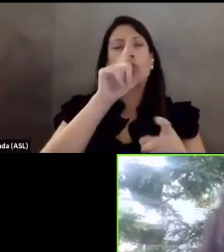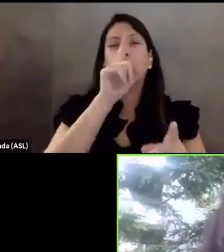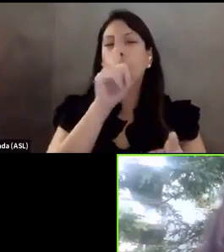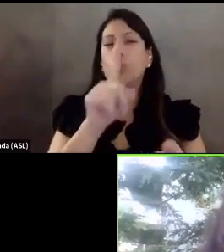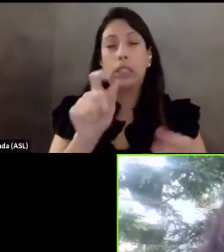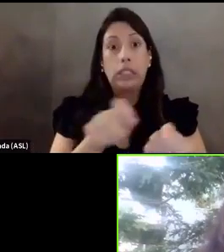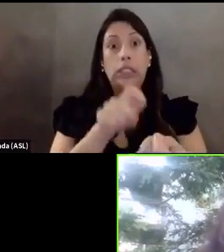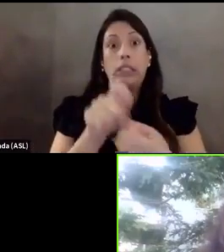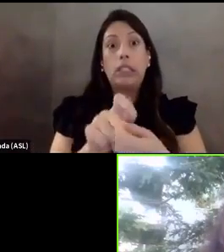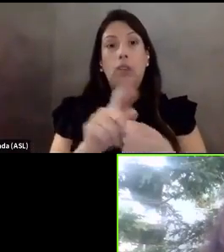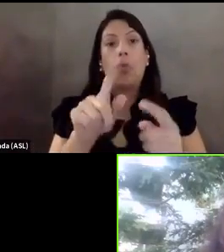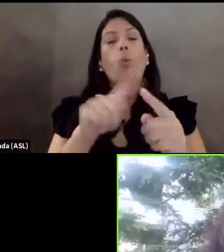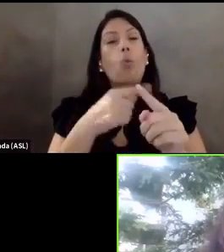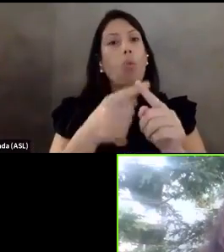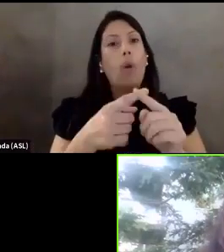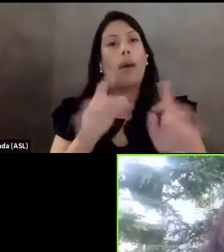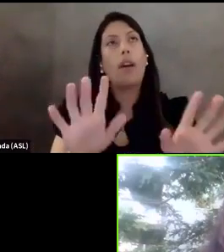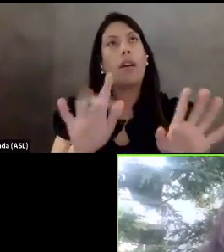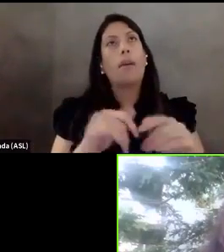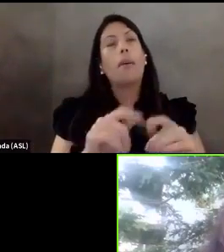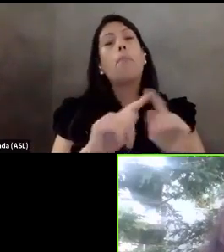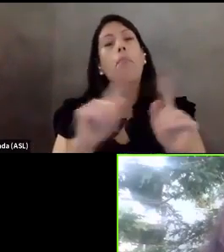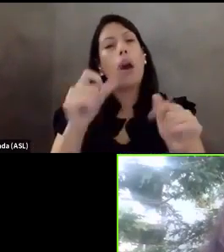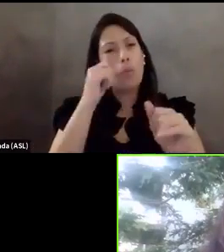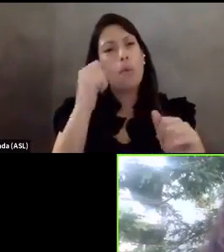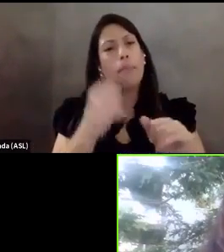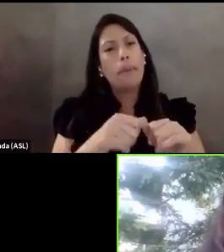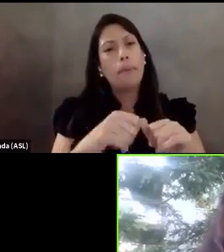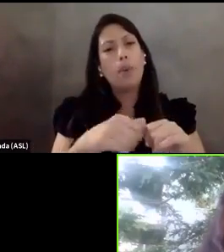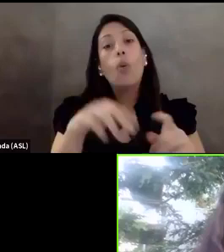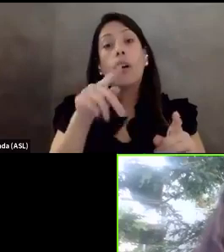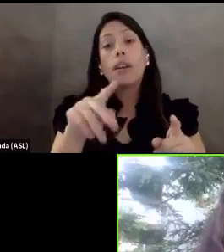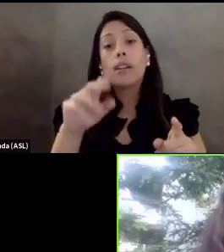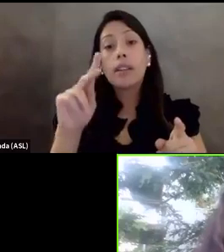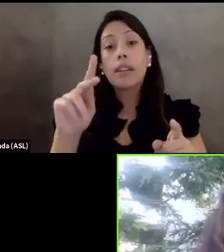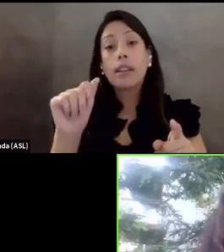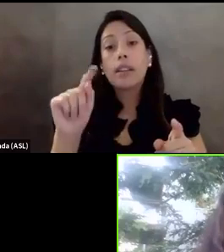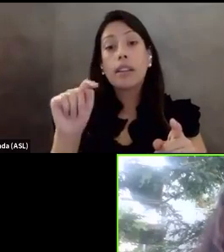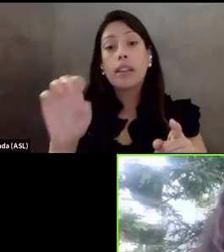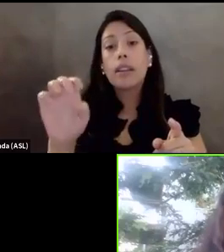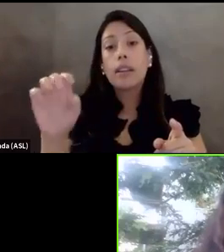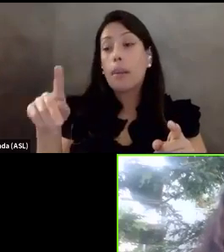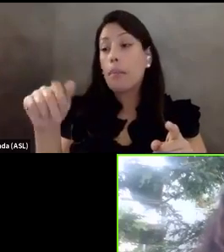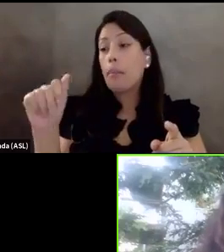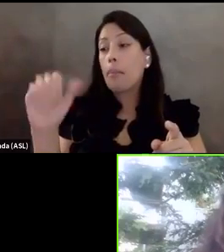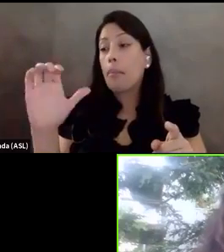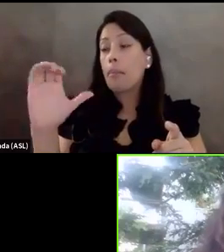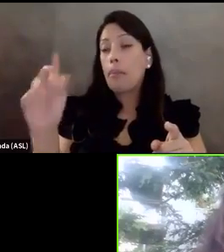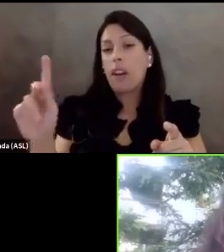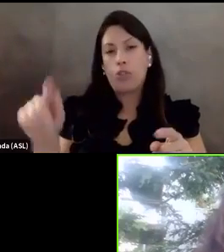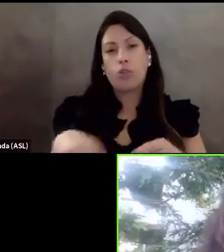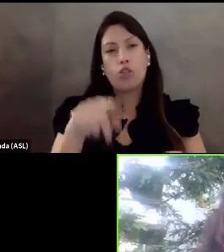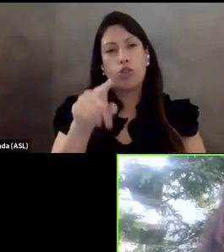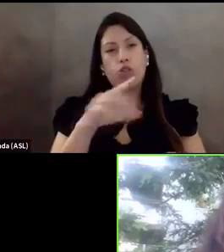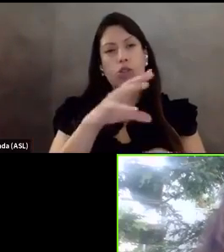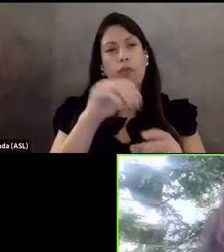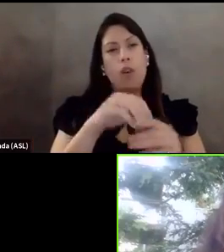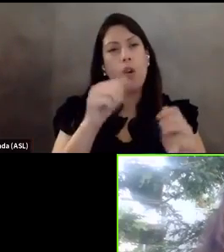that, but I do have Kate on the line from epidemiology group. And I'm wondering whether, Kate, you want